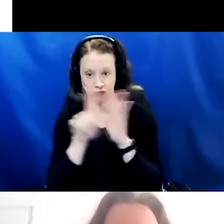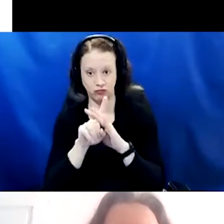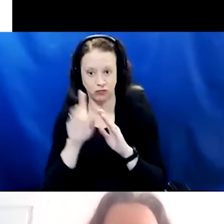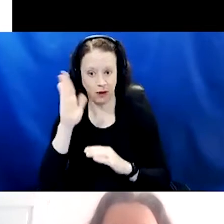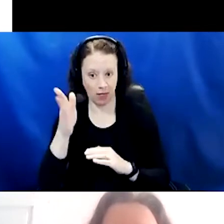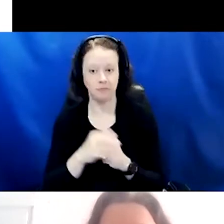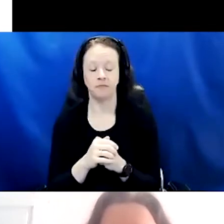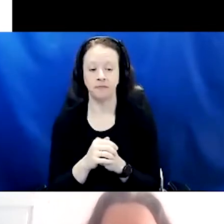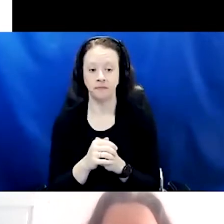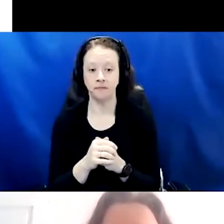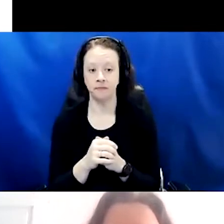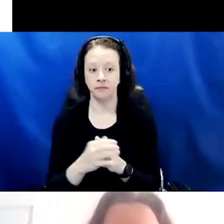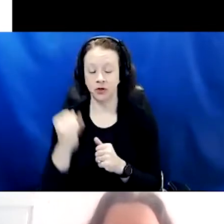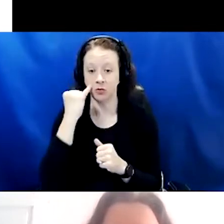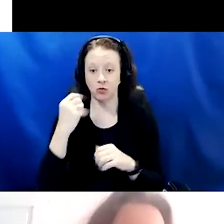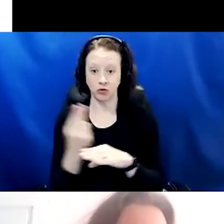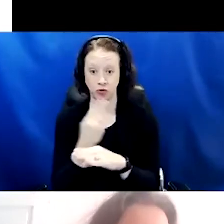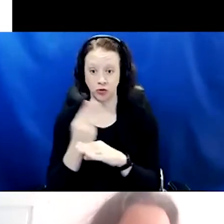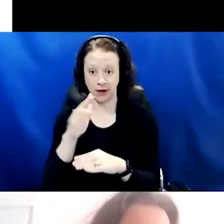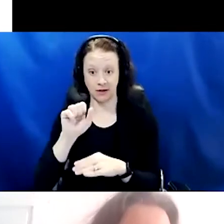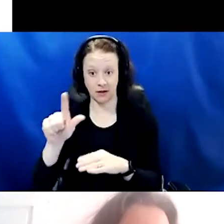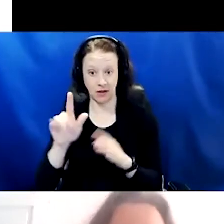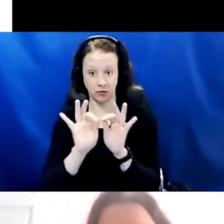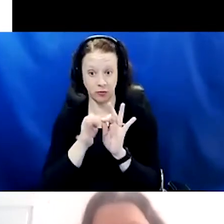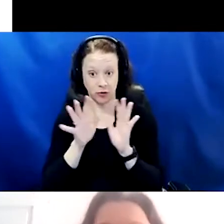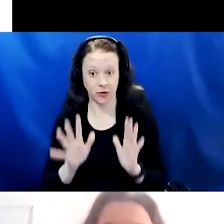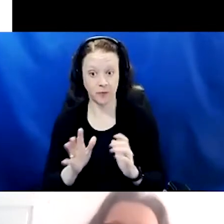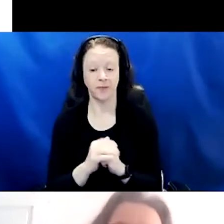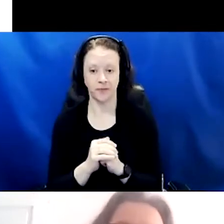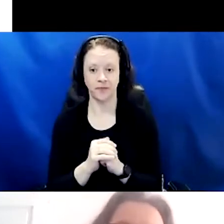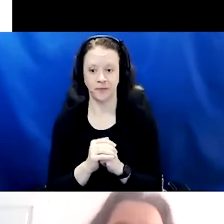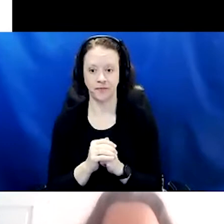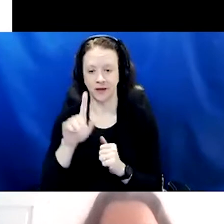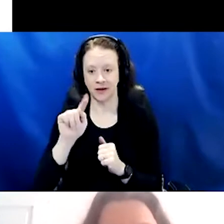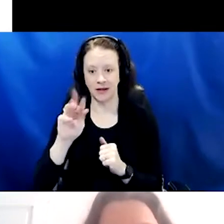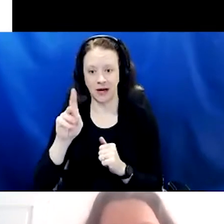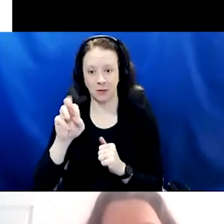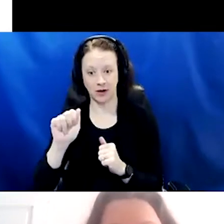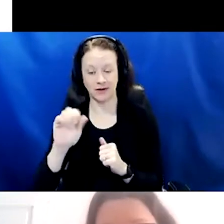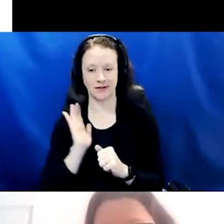If you are using ASL interpretation, Tammera's our interpreter.